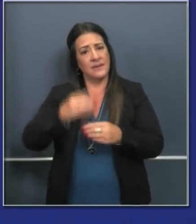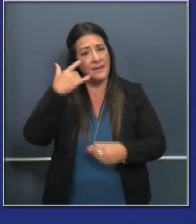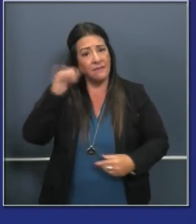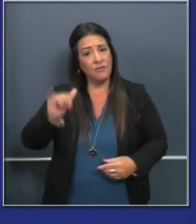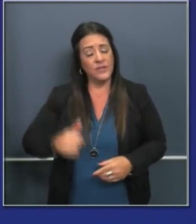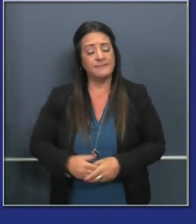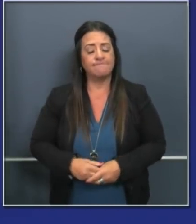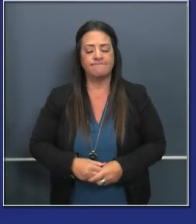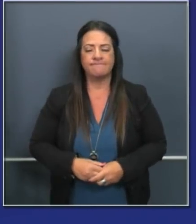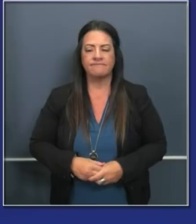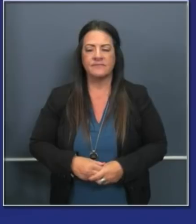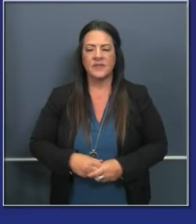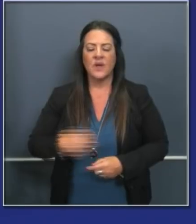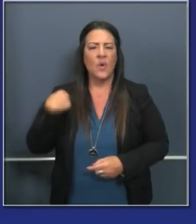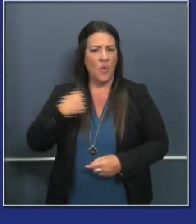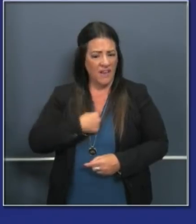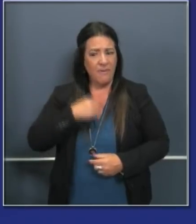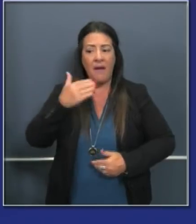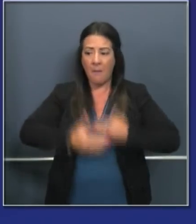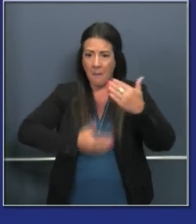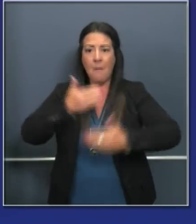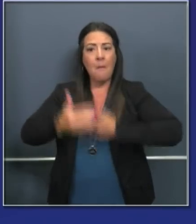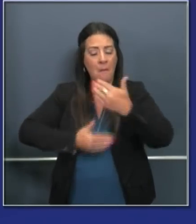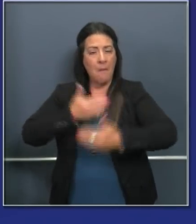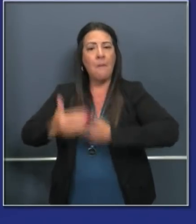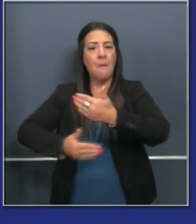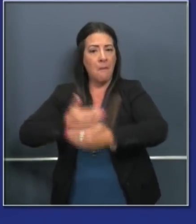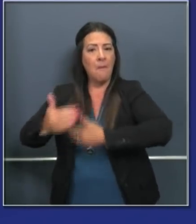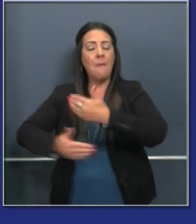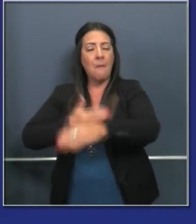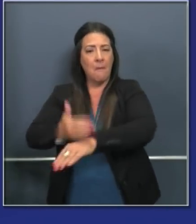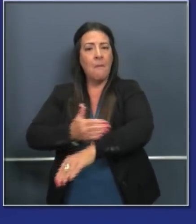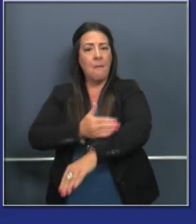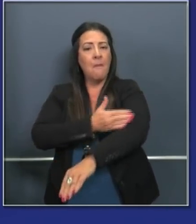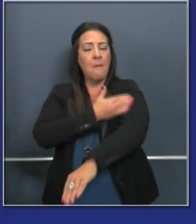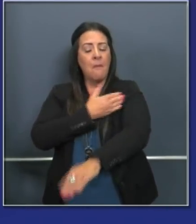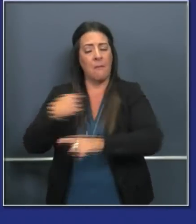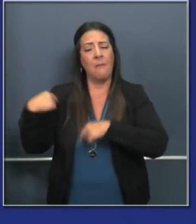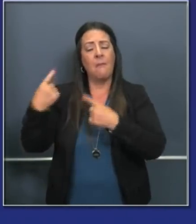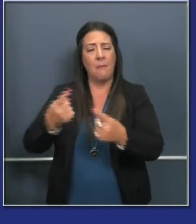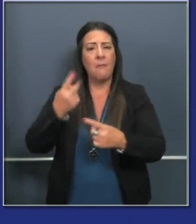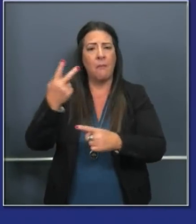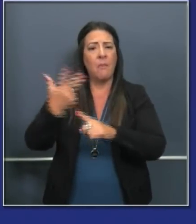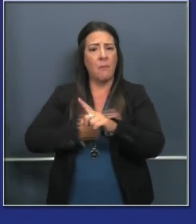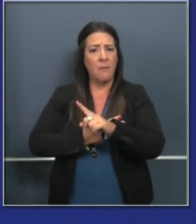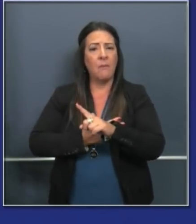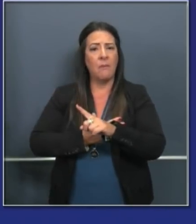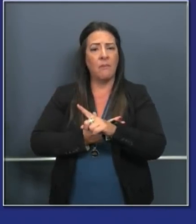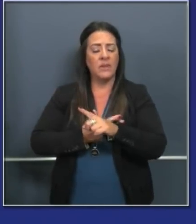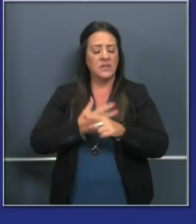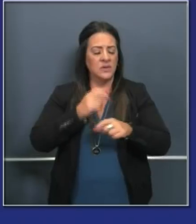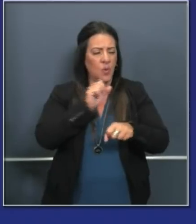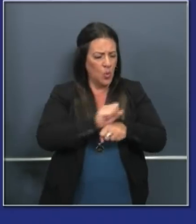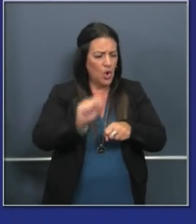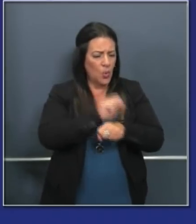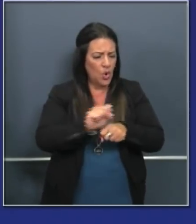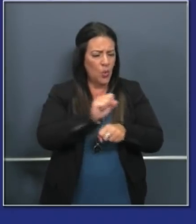PROMOTION TO KEEP PEOPLE HATE YOURSELF. SAFE AND HEALTHY. IN THE STATE OF CALIFORNIA. REAL